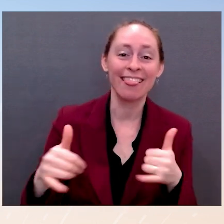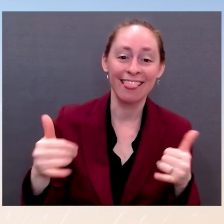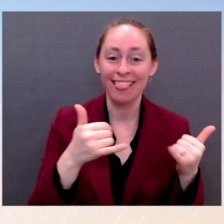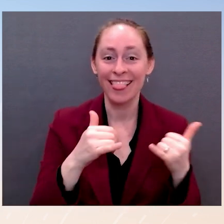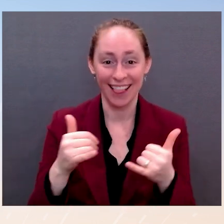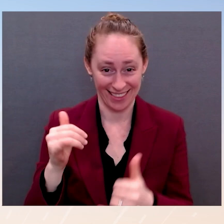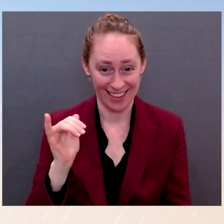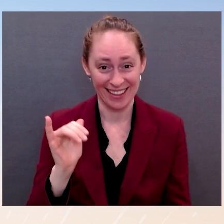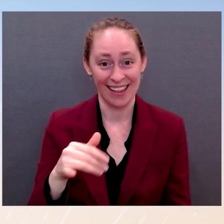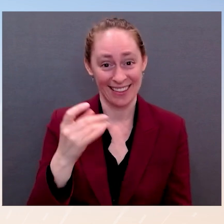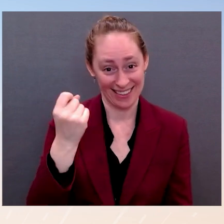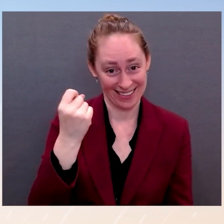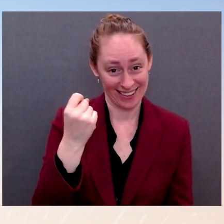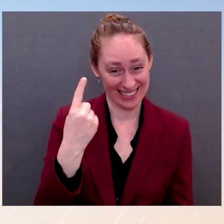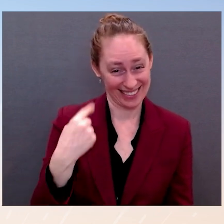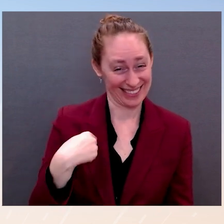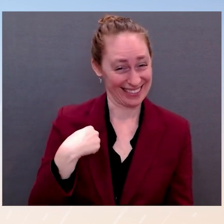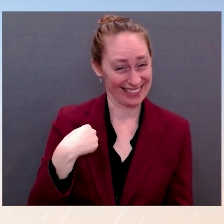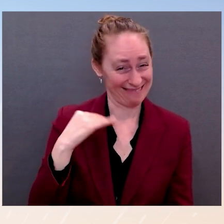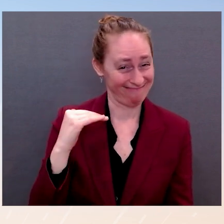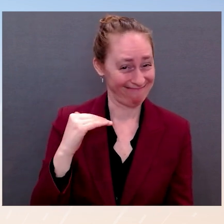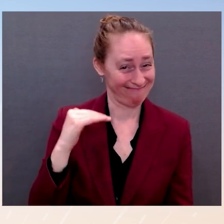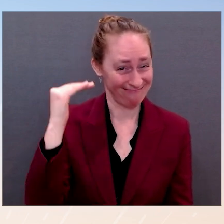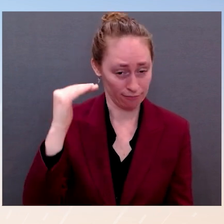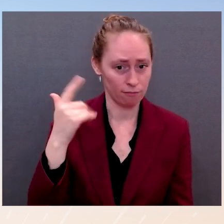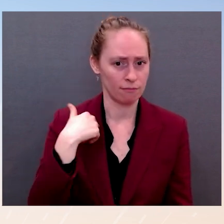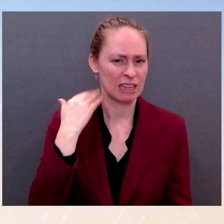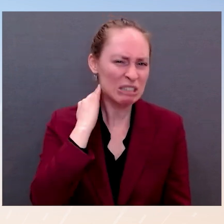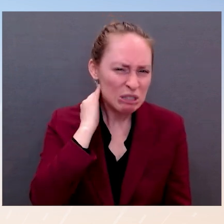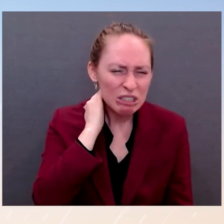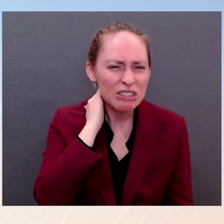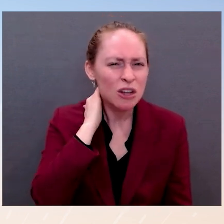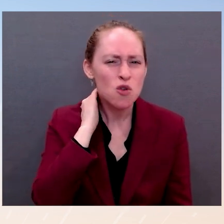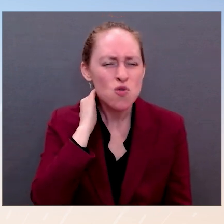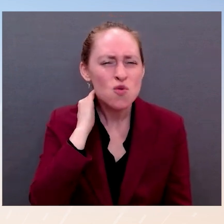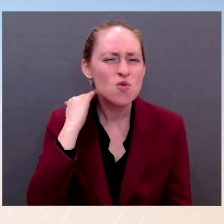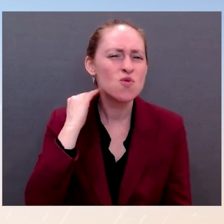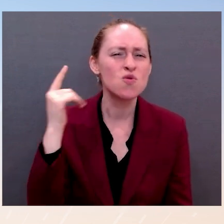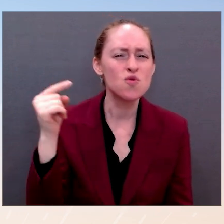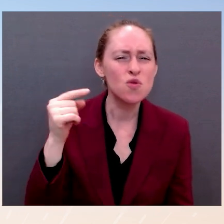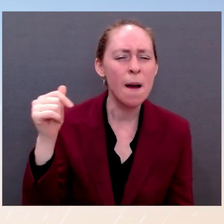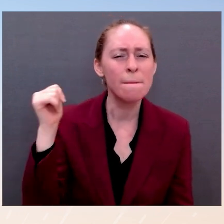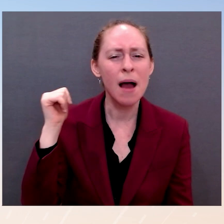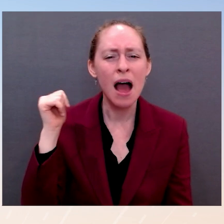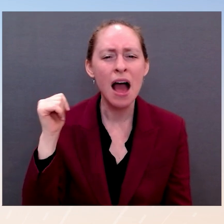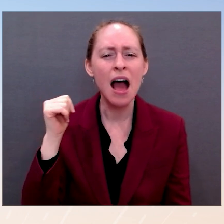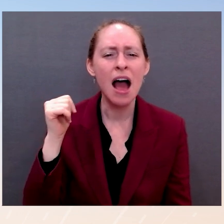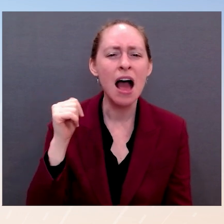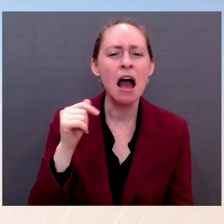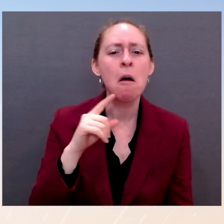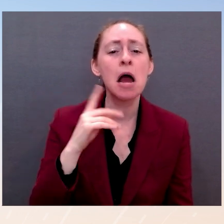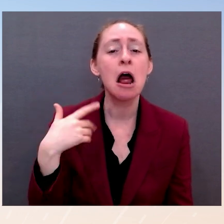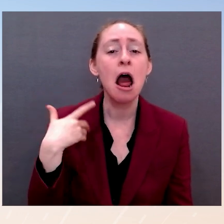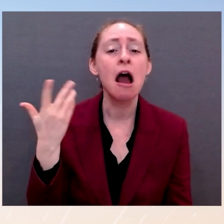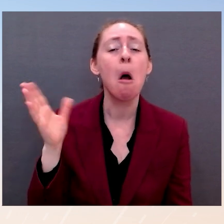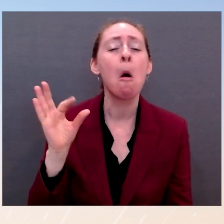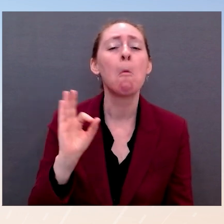Of course, since they were a bit too big for this, I end up hurting my neck and back. I didn't think too much of it at the time.